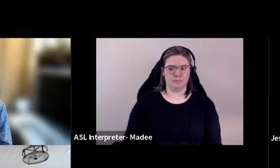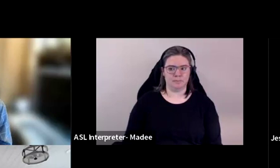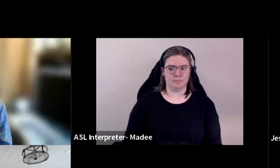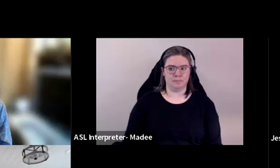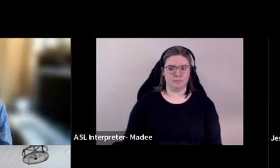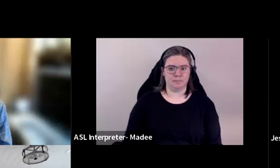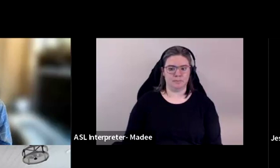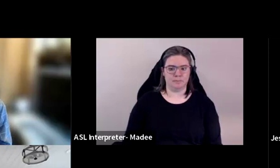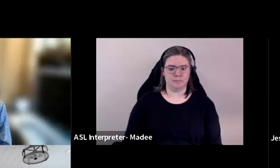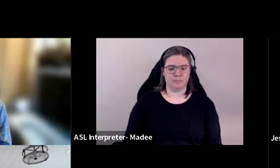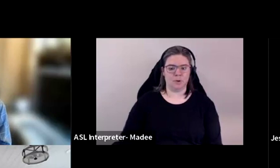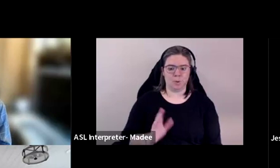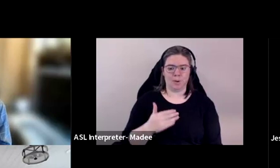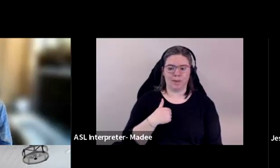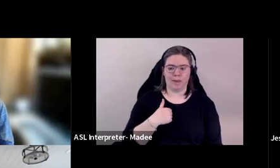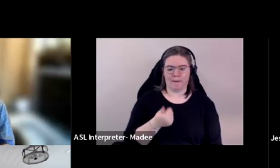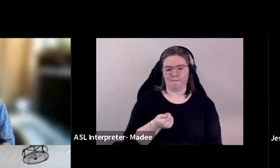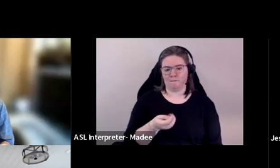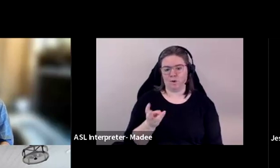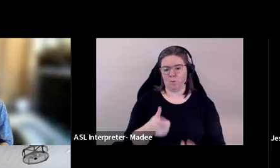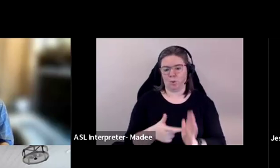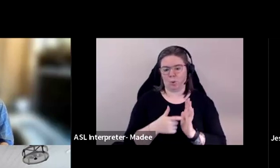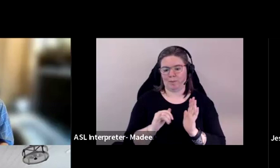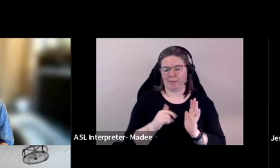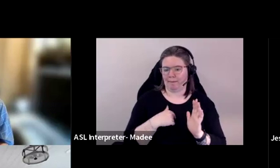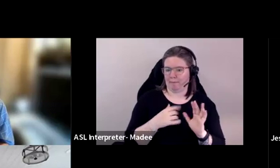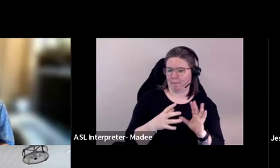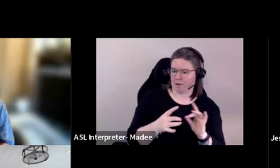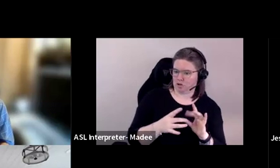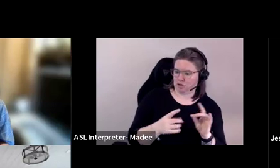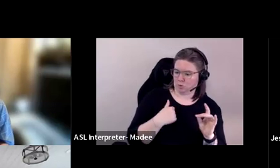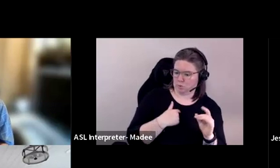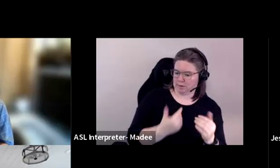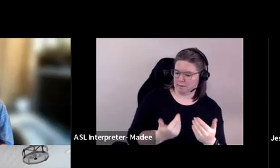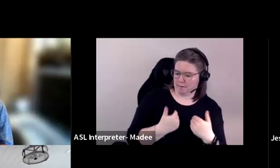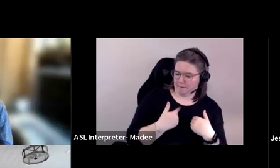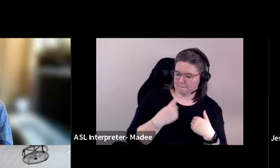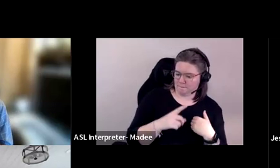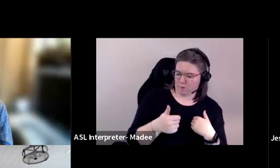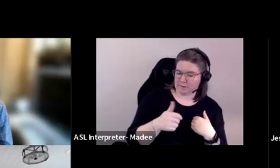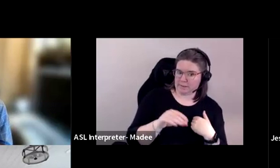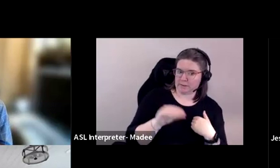requirement like the one I said that that we have for the 10%. If you're using